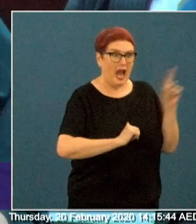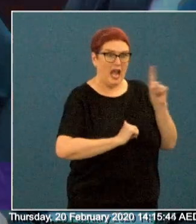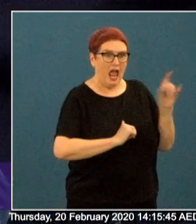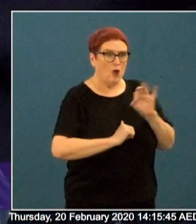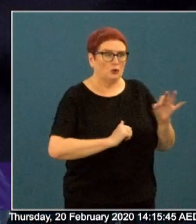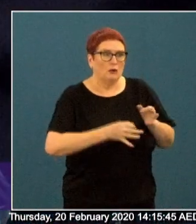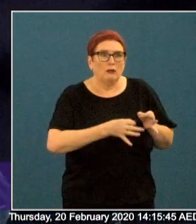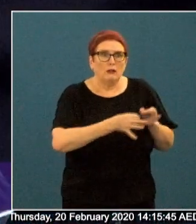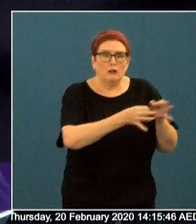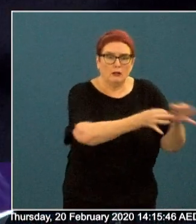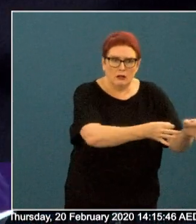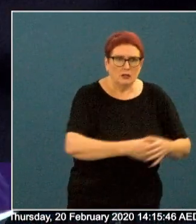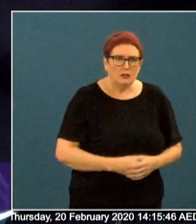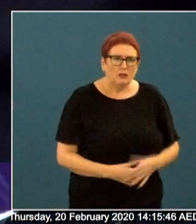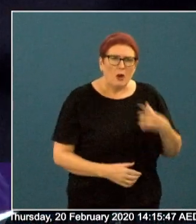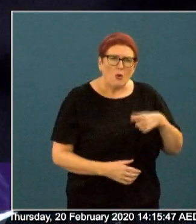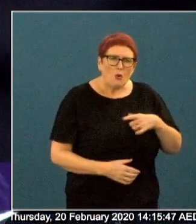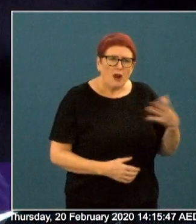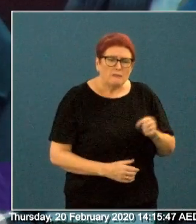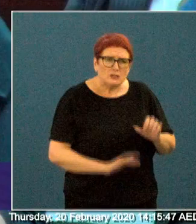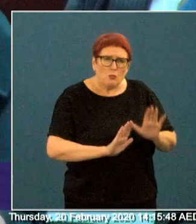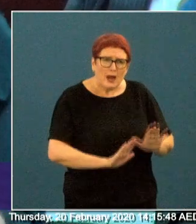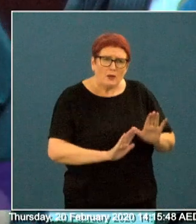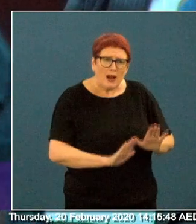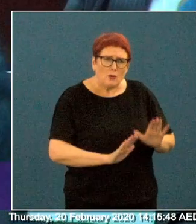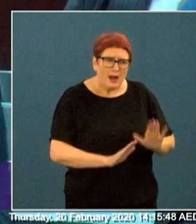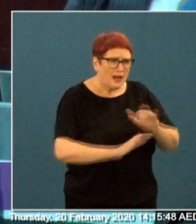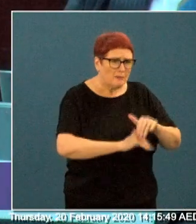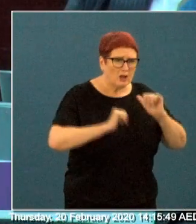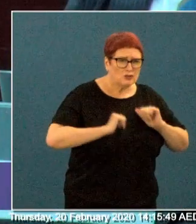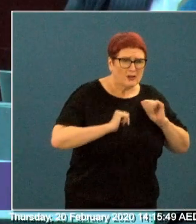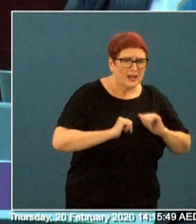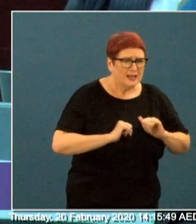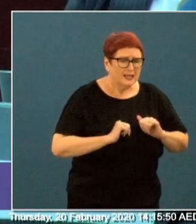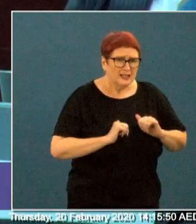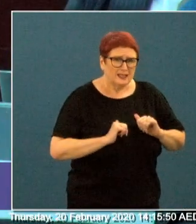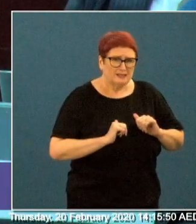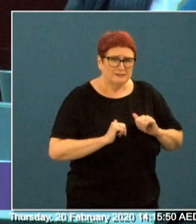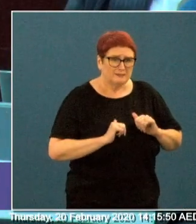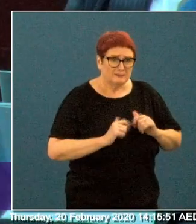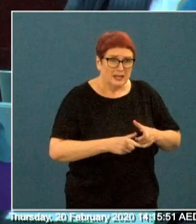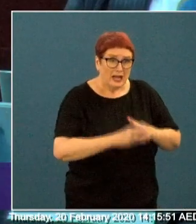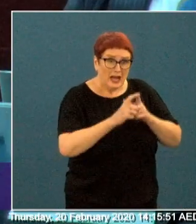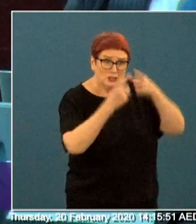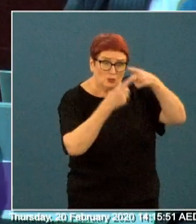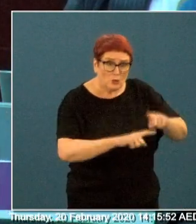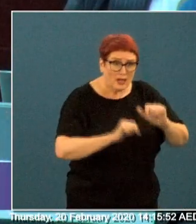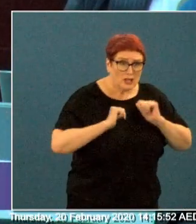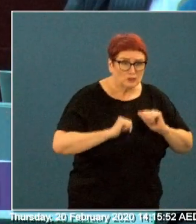Is there any reason why we have to wait in relation to training? Is it difficult to work out what we need to train the health sector in?